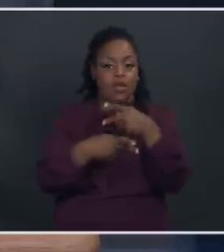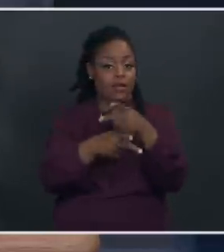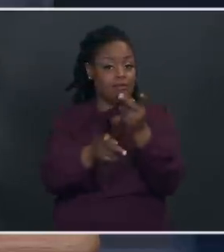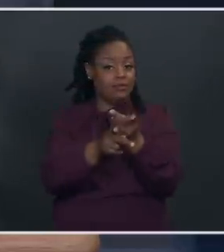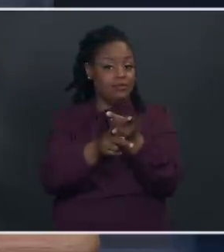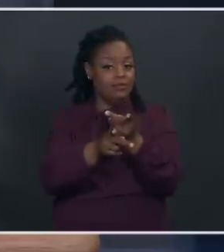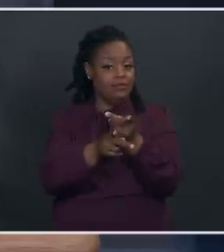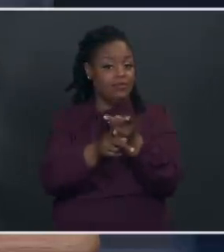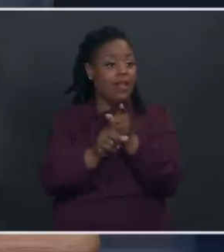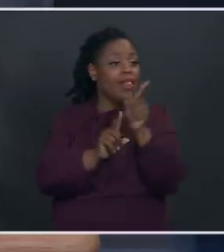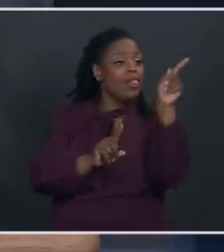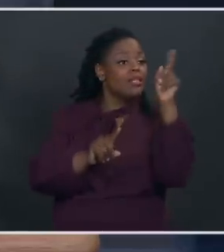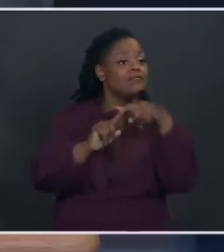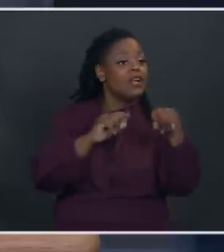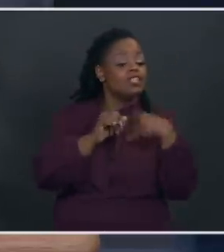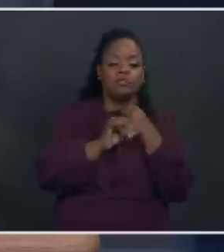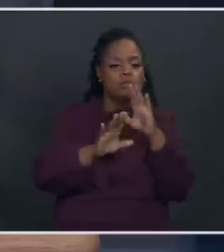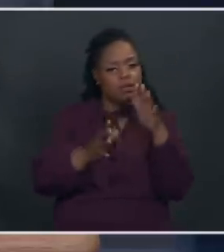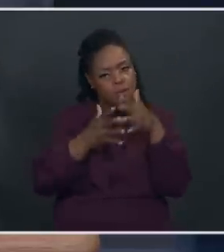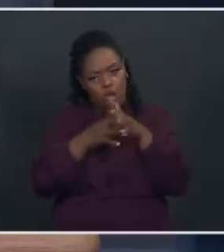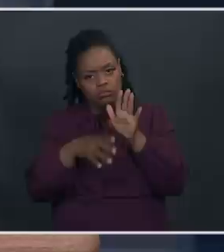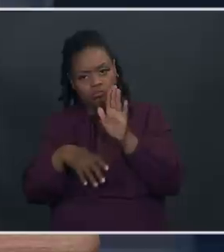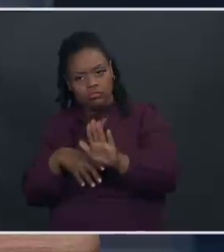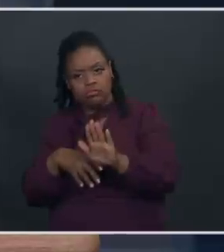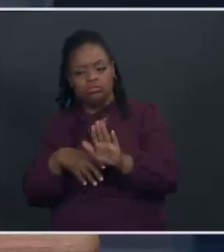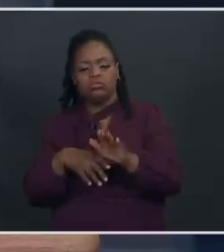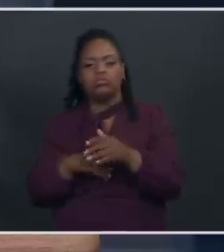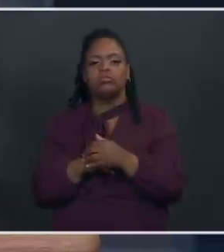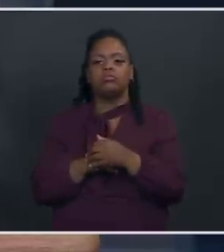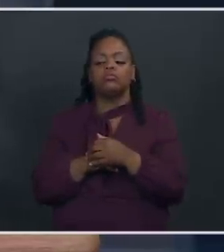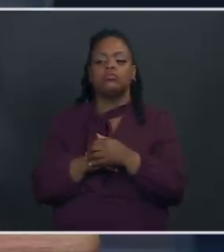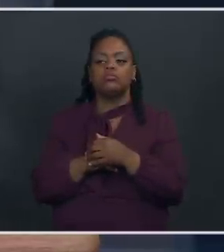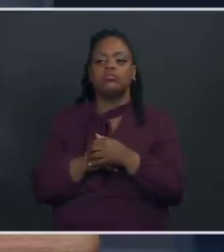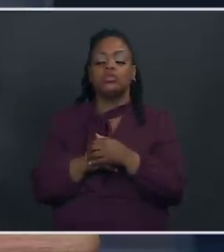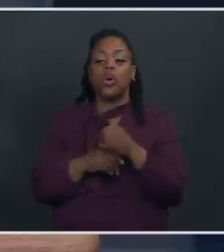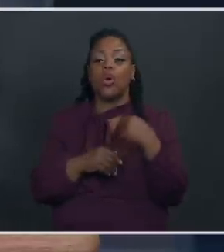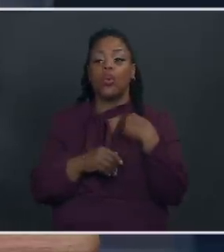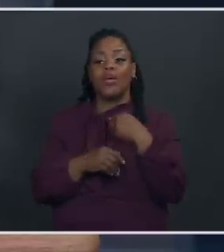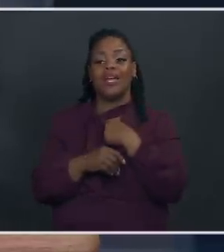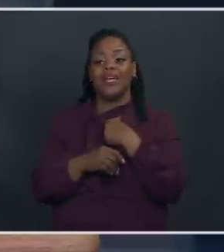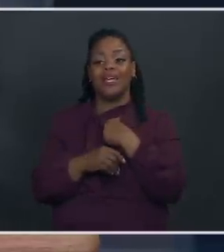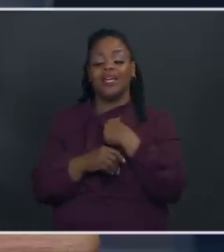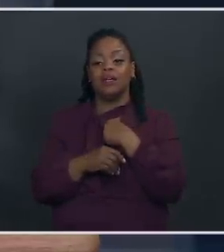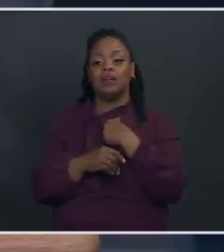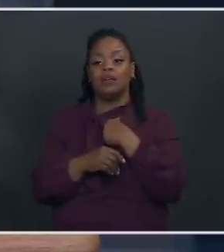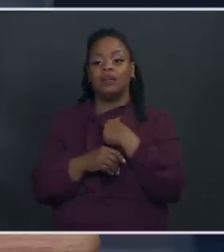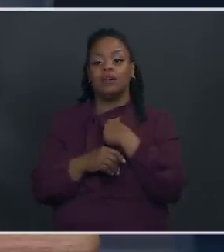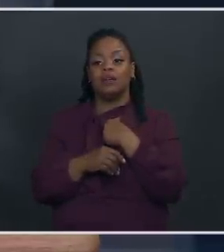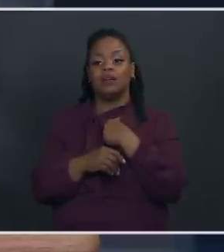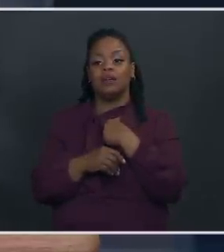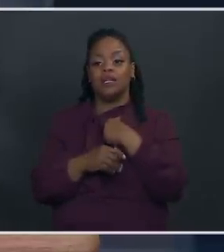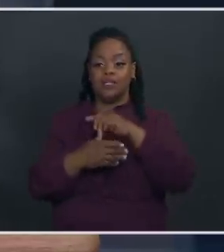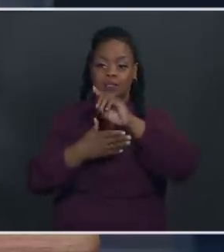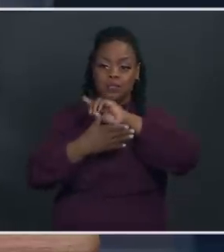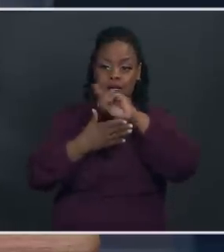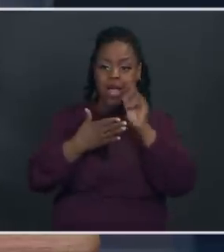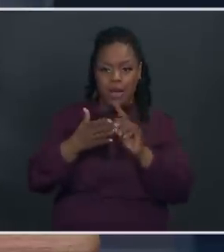so that the breadth of what we spend is spent -- designed to advance job growth in the United States,